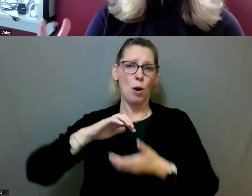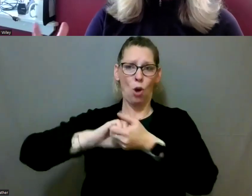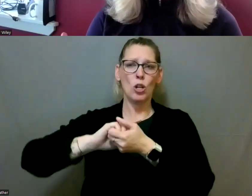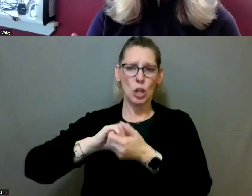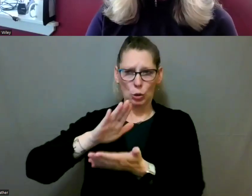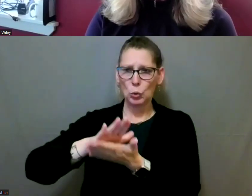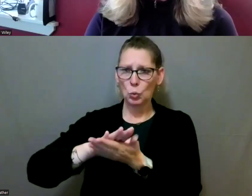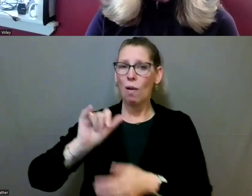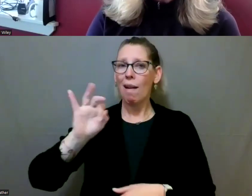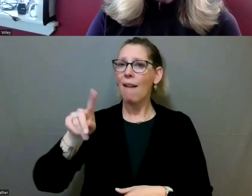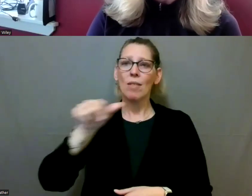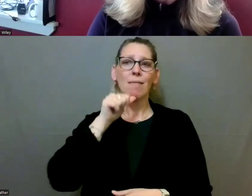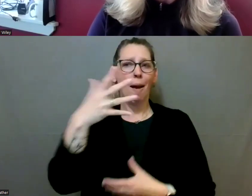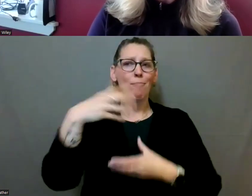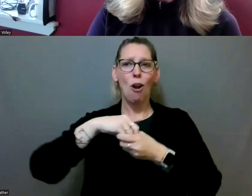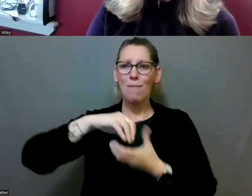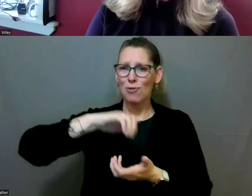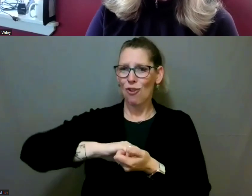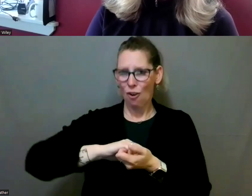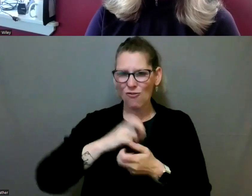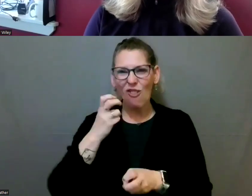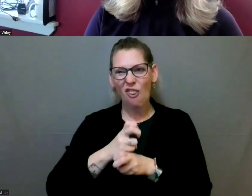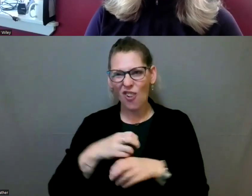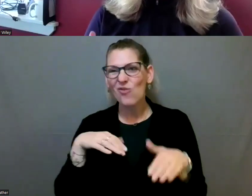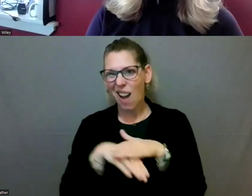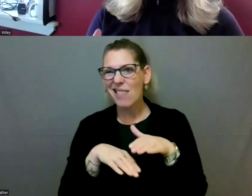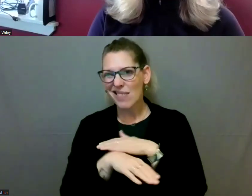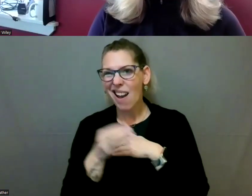you're outside our partnership that would be harder to access um we built